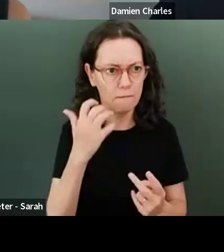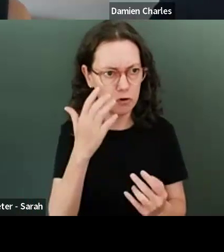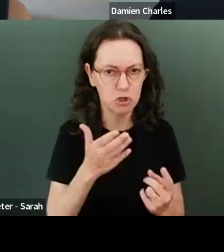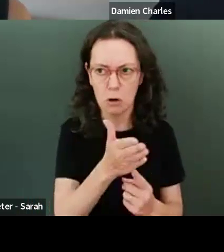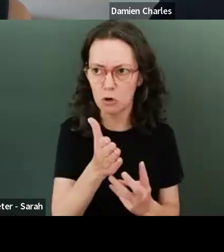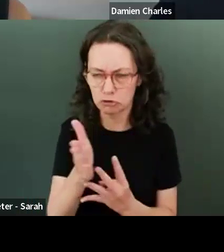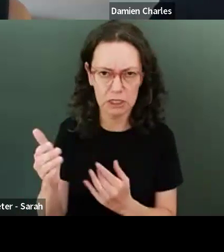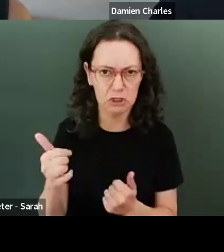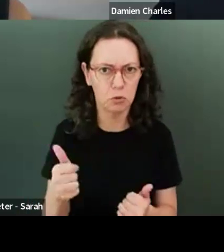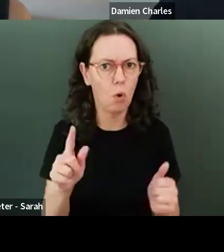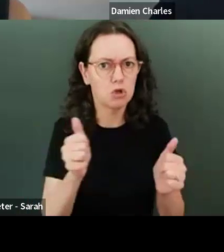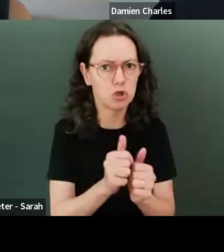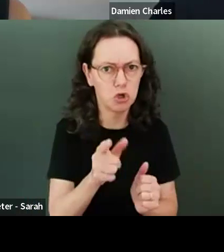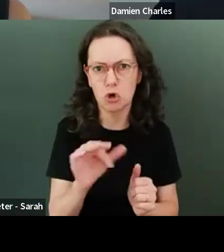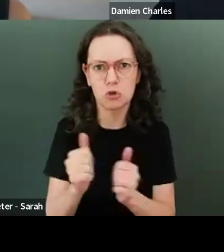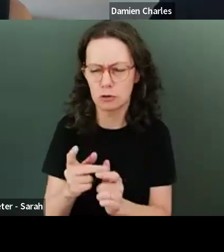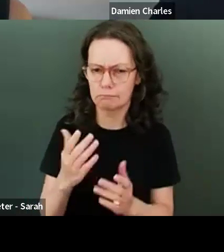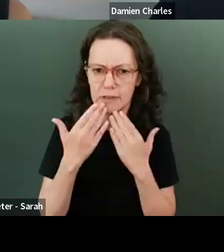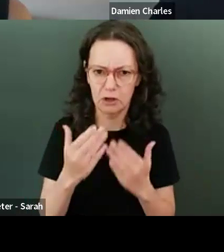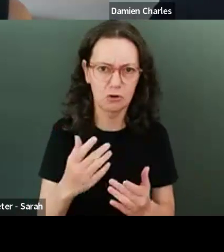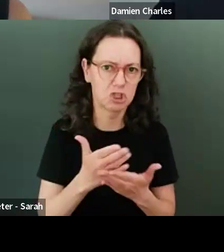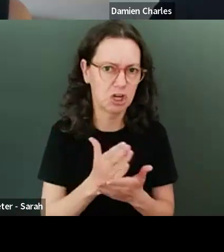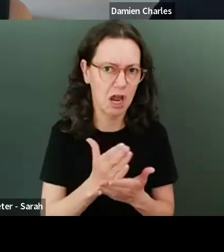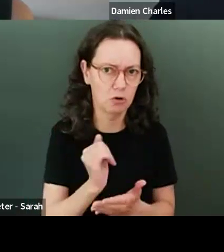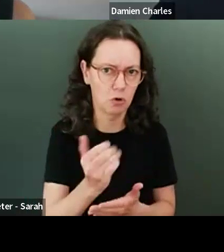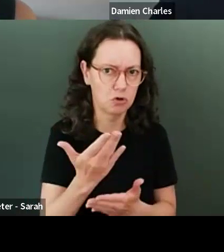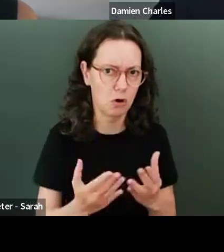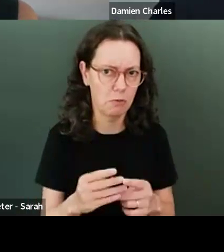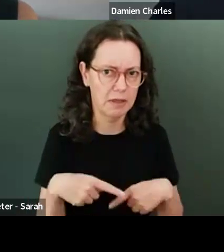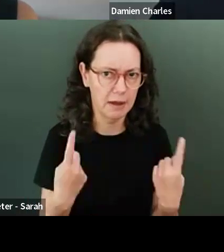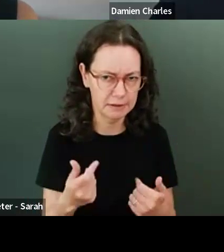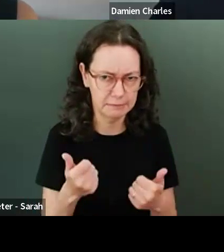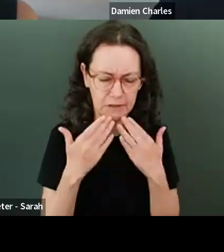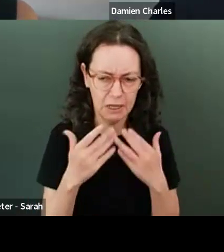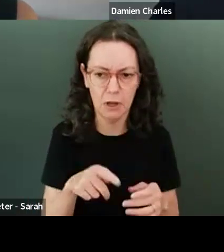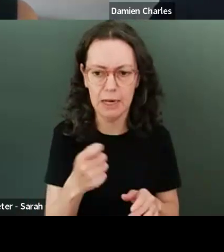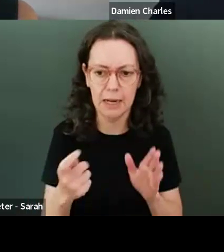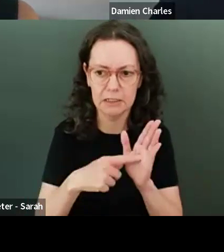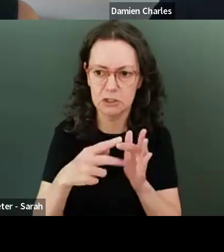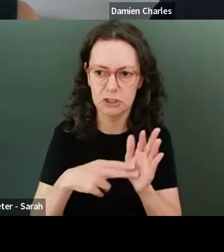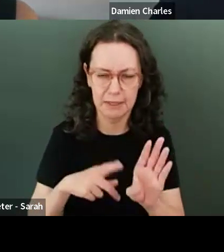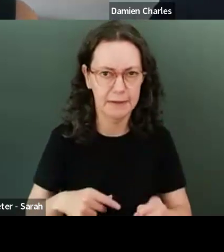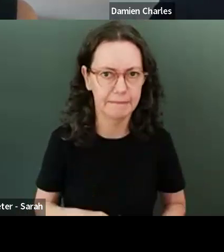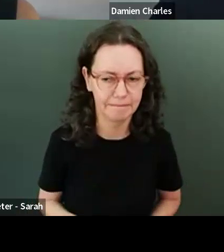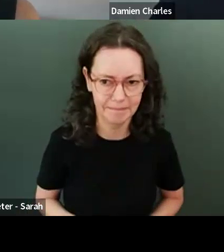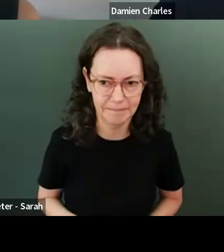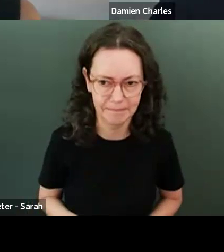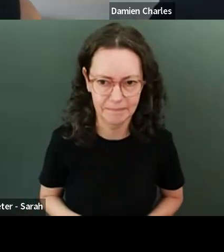You, so thank you again, thank you. I might